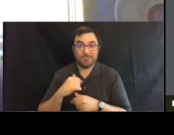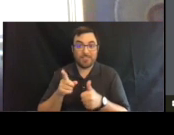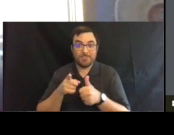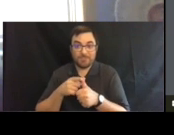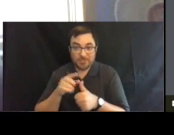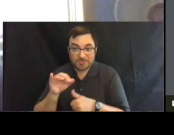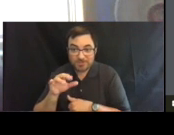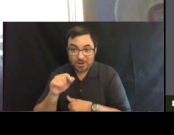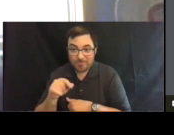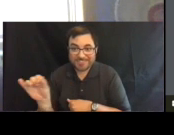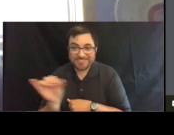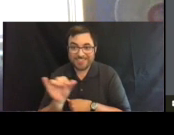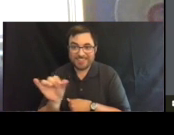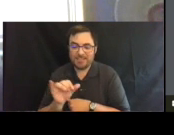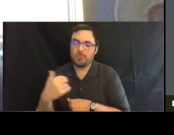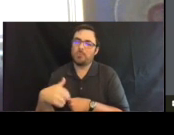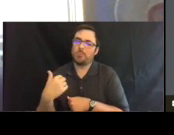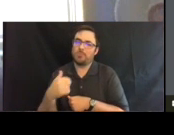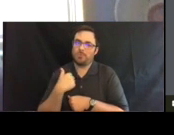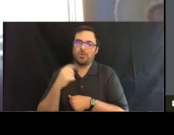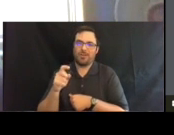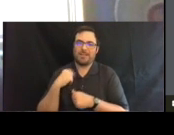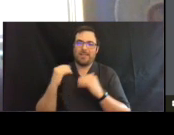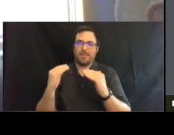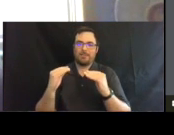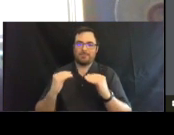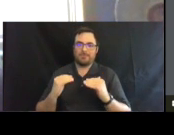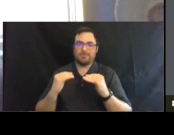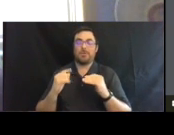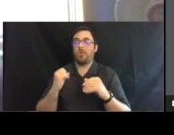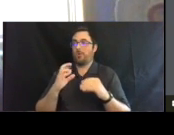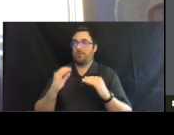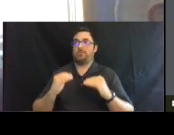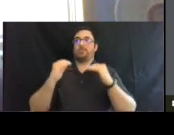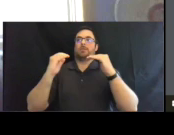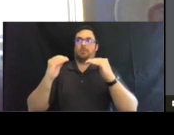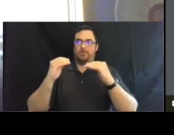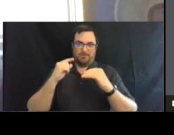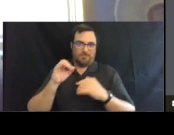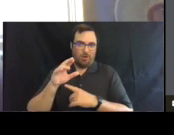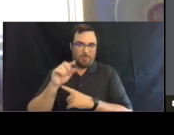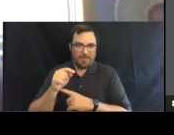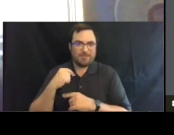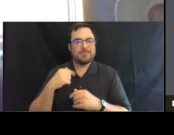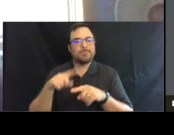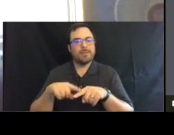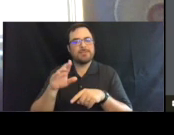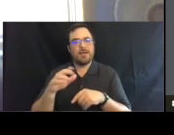you're going to need to be able to have that next format. So whether it's listed in this chart format two, three, or four, you have to have that second format